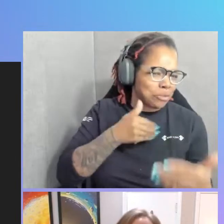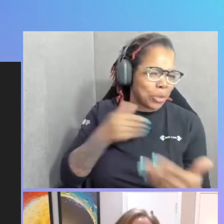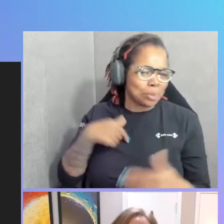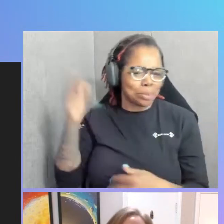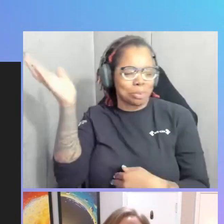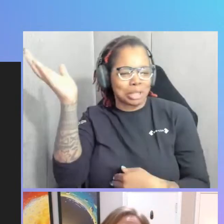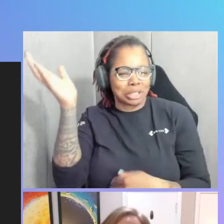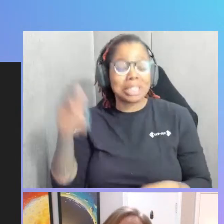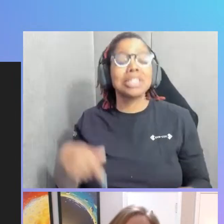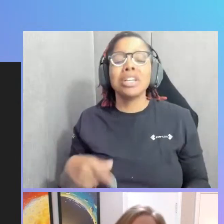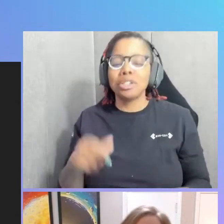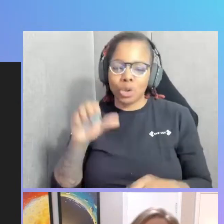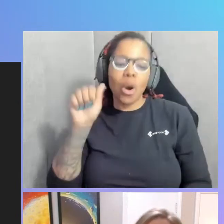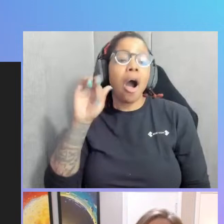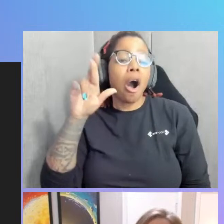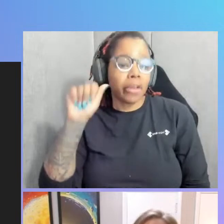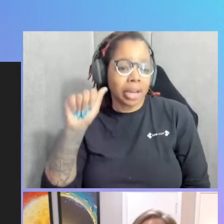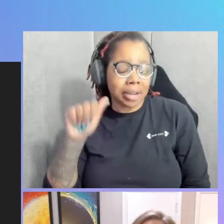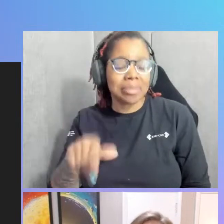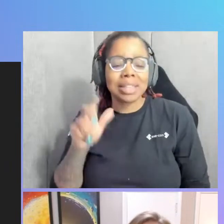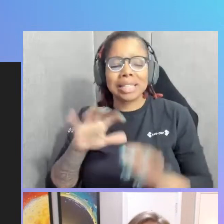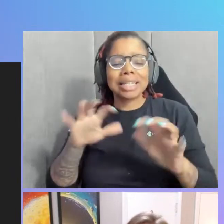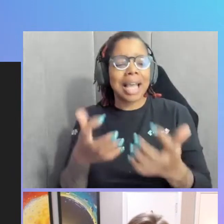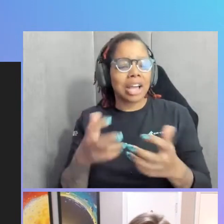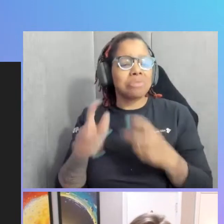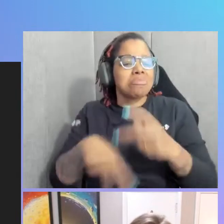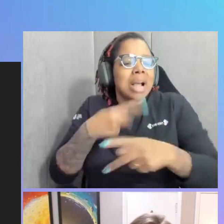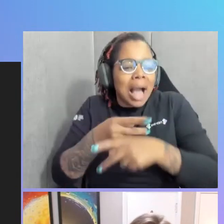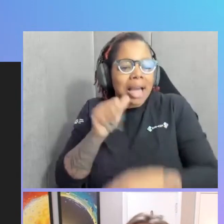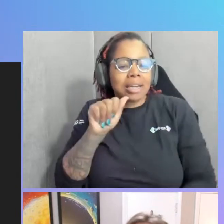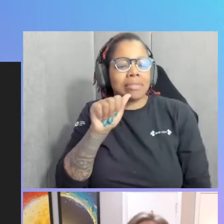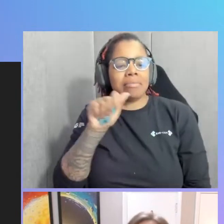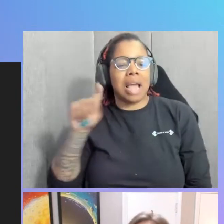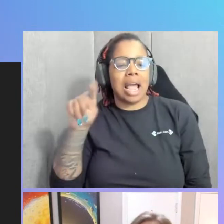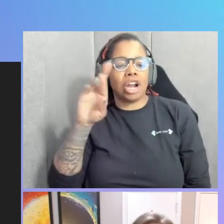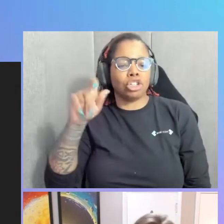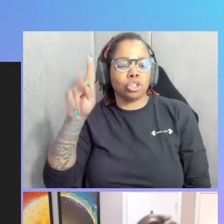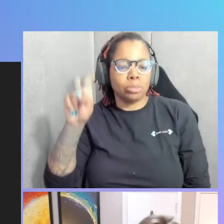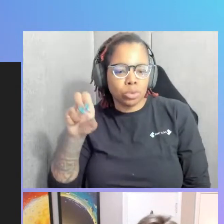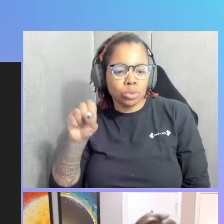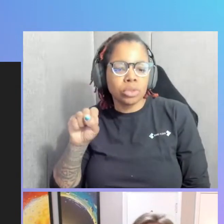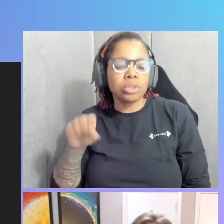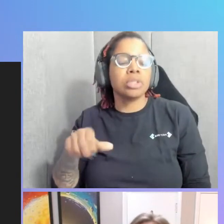category of attributes and